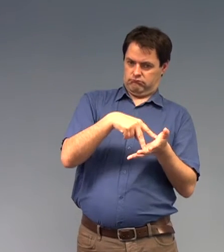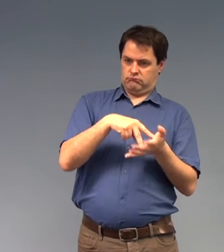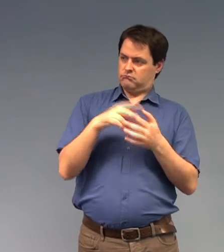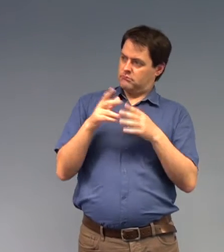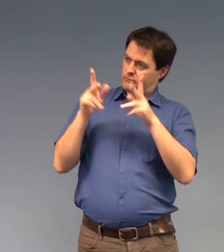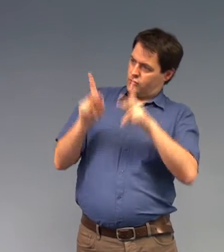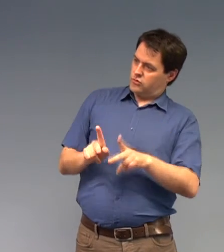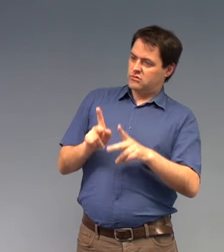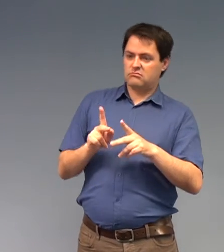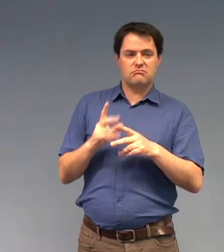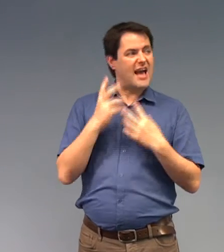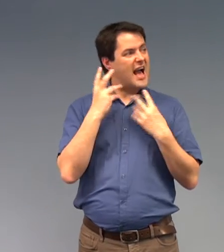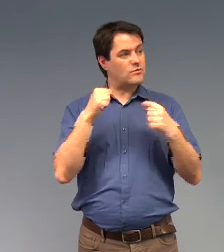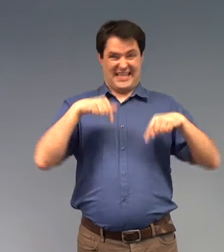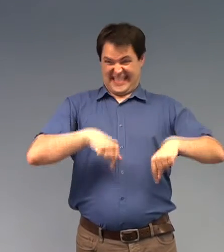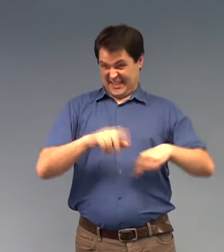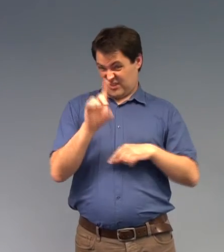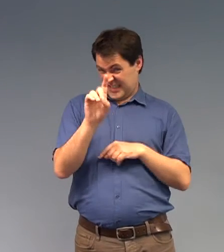What contextual assumptions do we make?